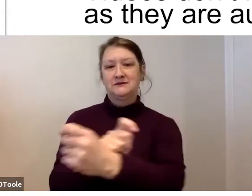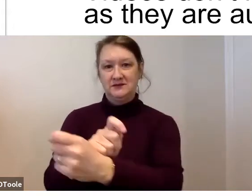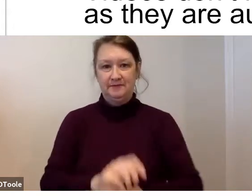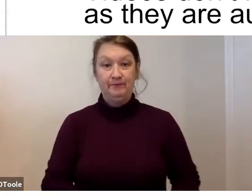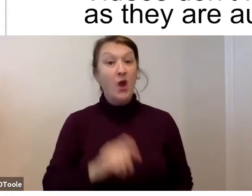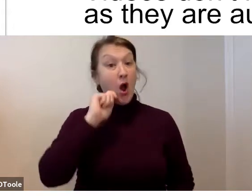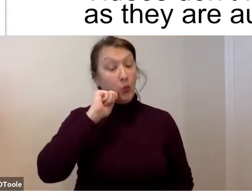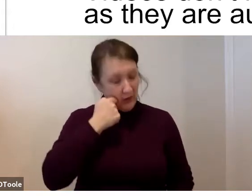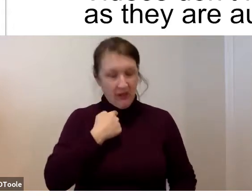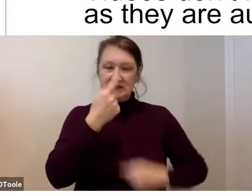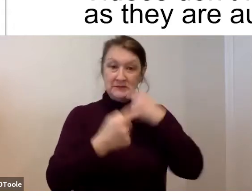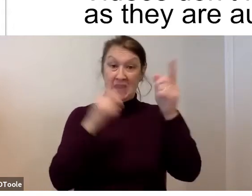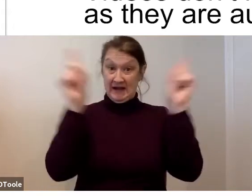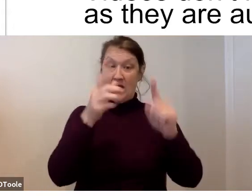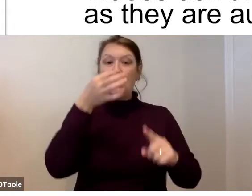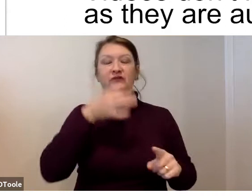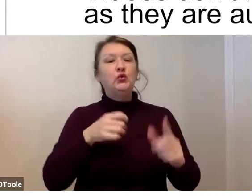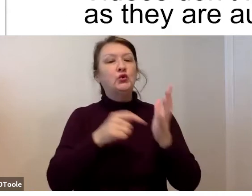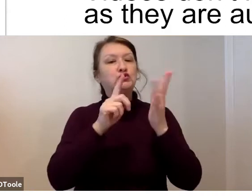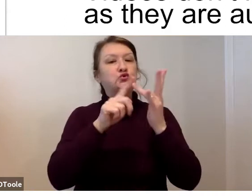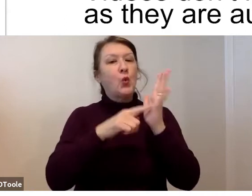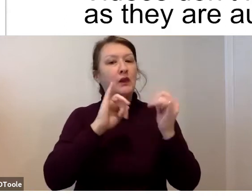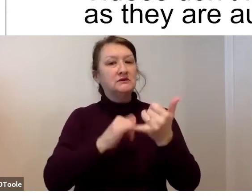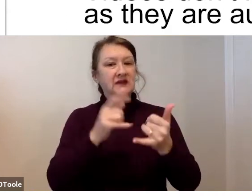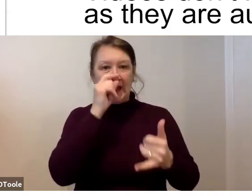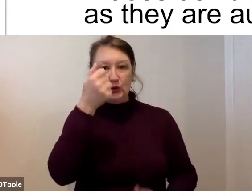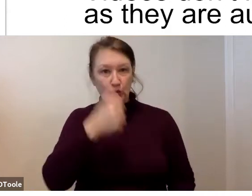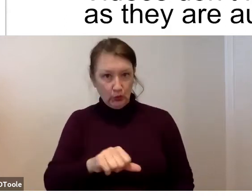Further down the line.